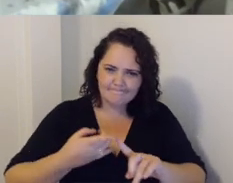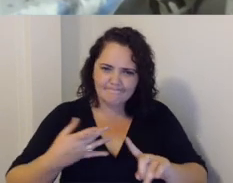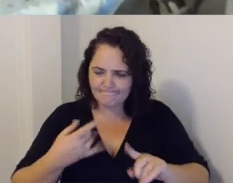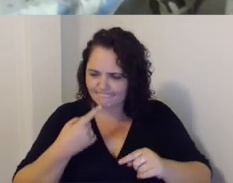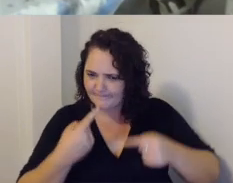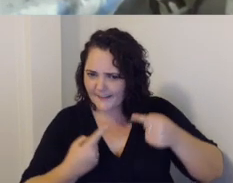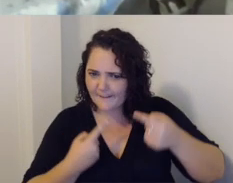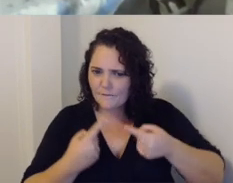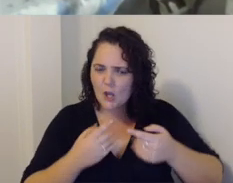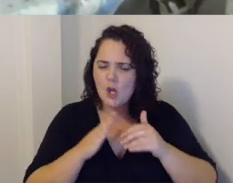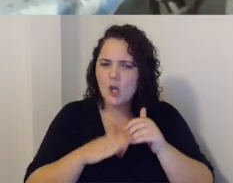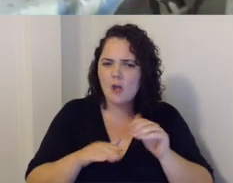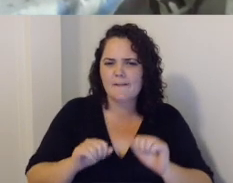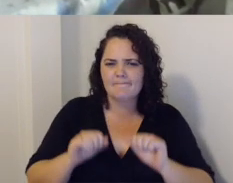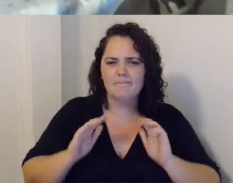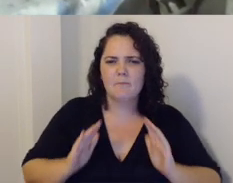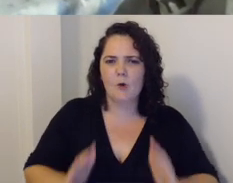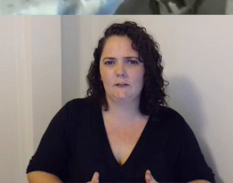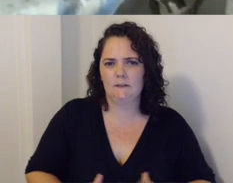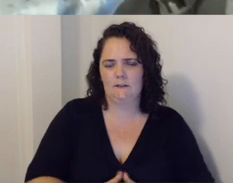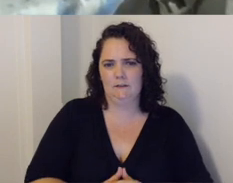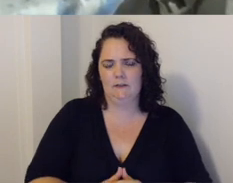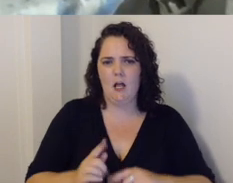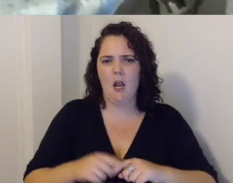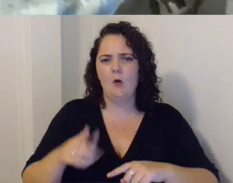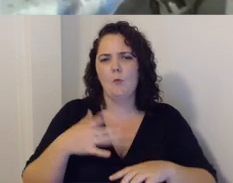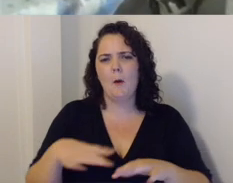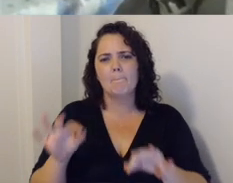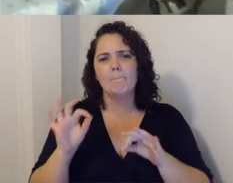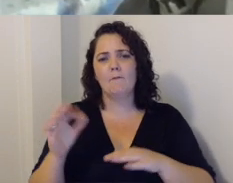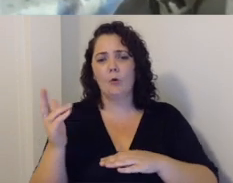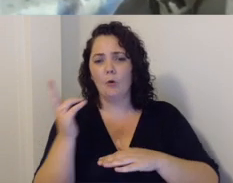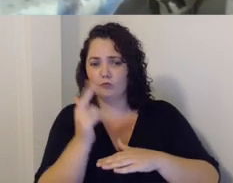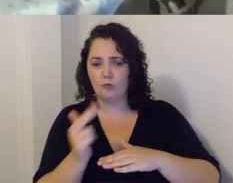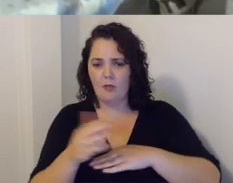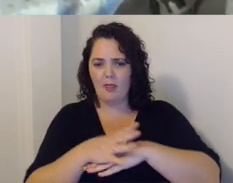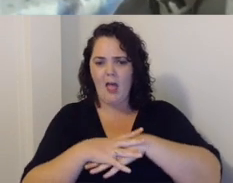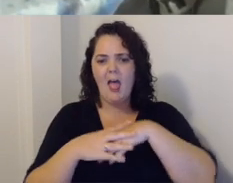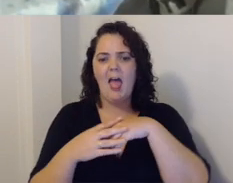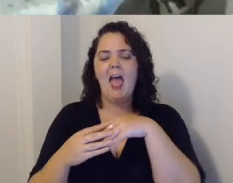giving a lot of information about it so trying to define a hand because it has all of the parts